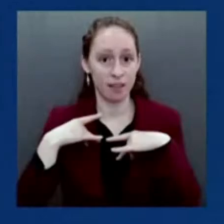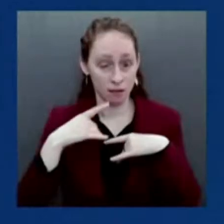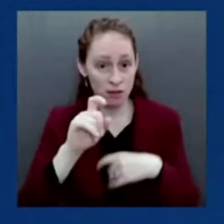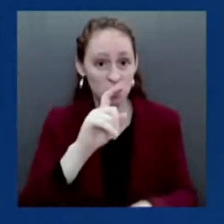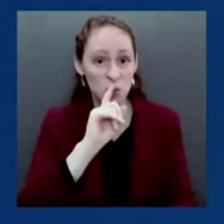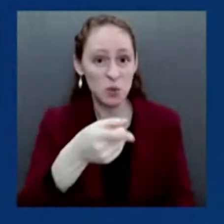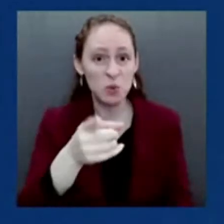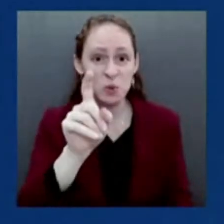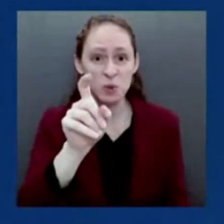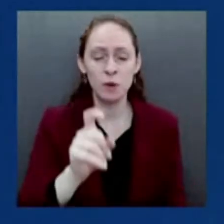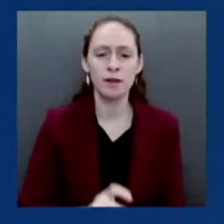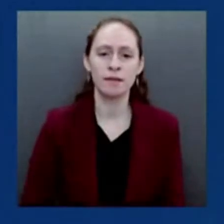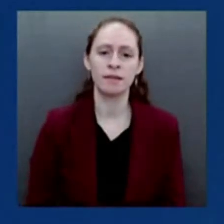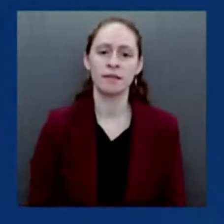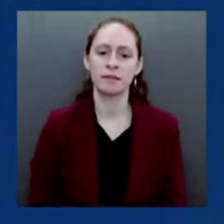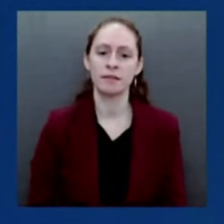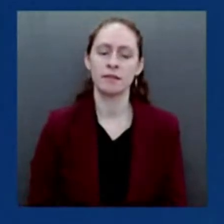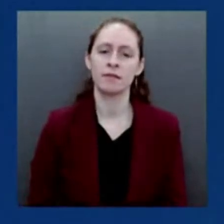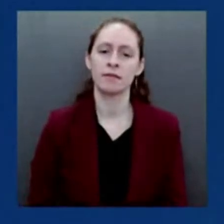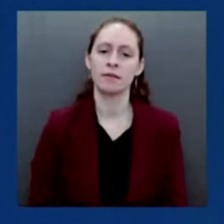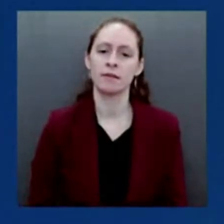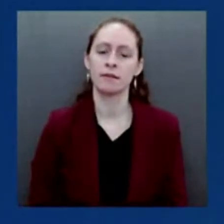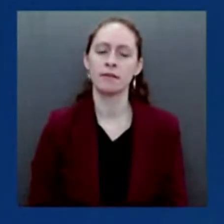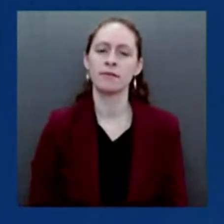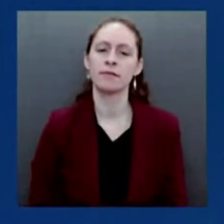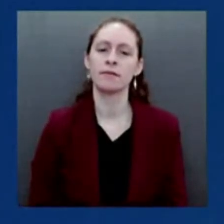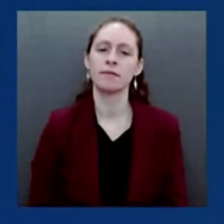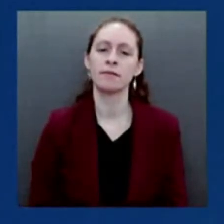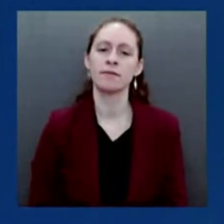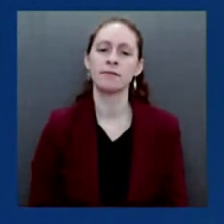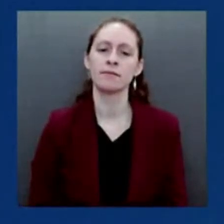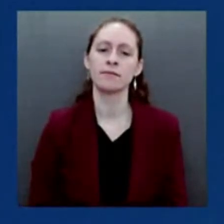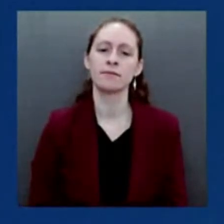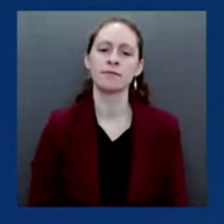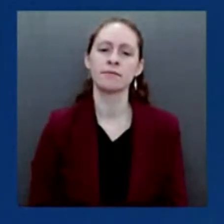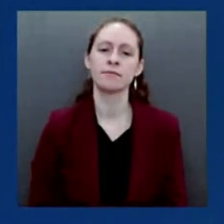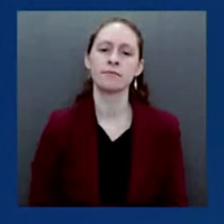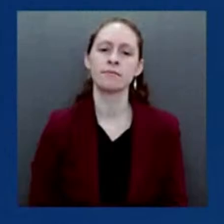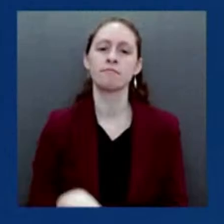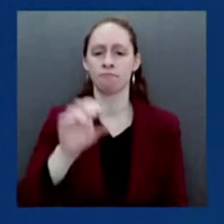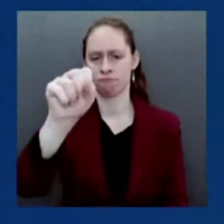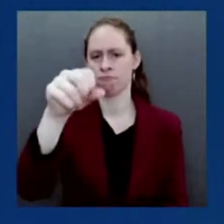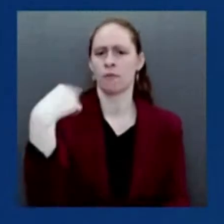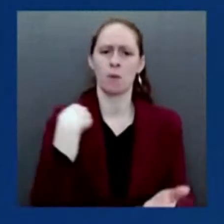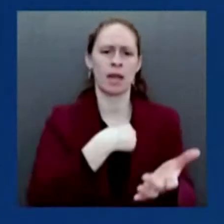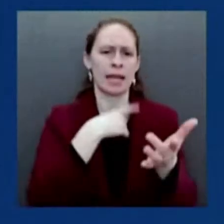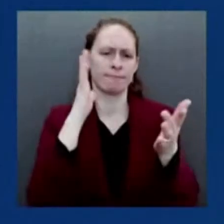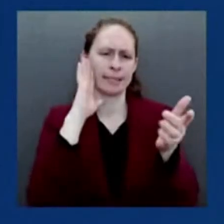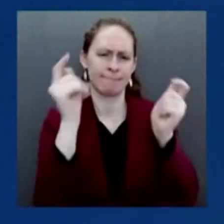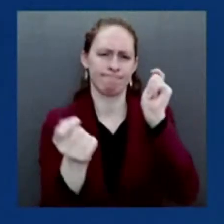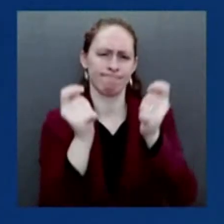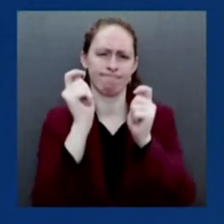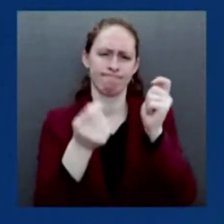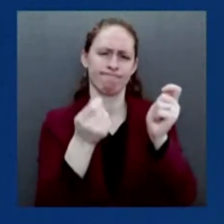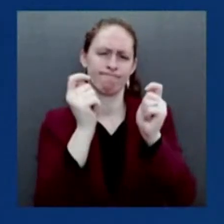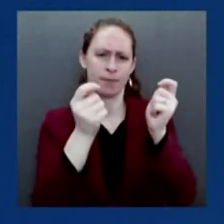DR. WILENSKY, WOULD YOU LIKE TO HANDLE THE FIRST QUESTION?